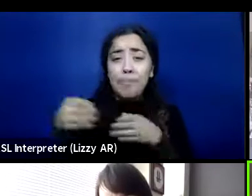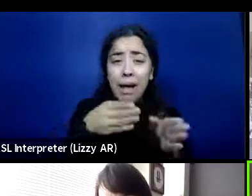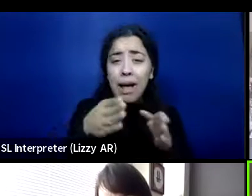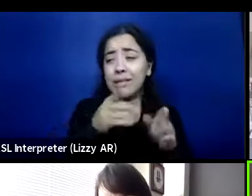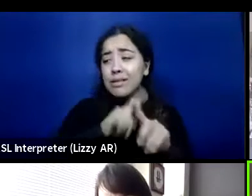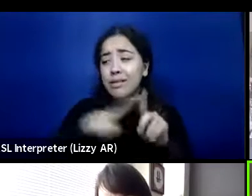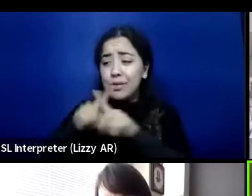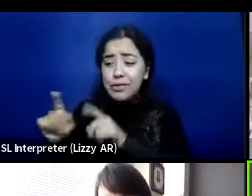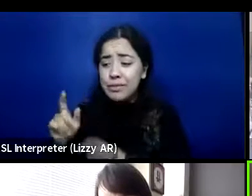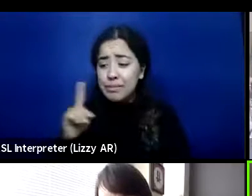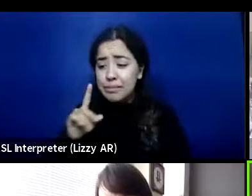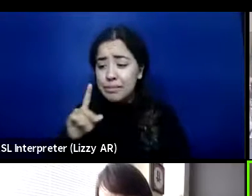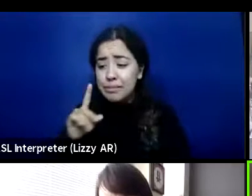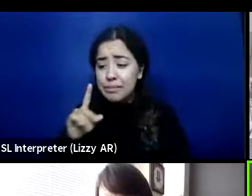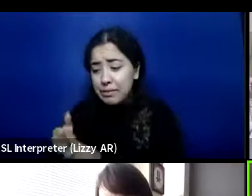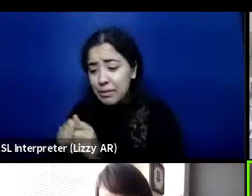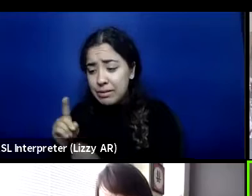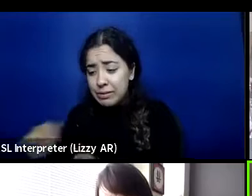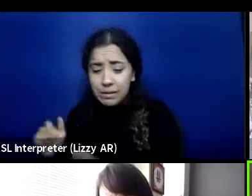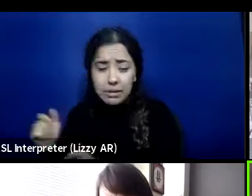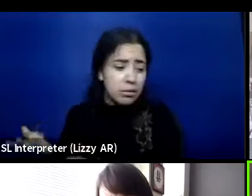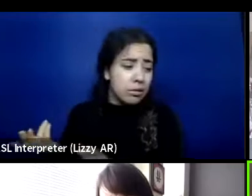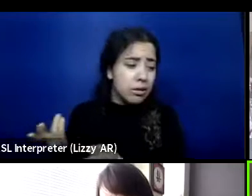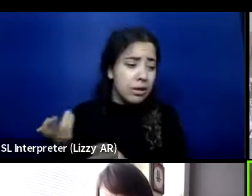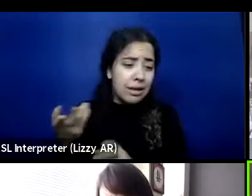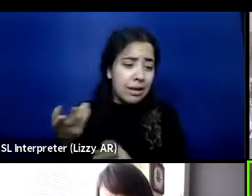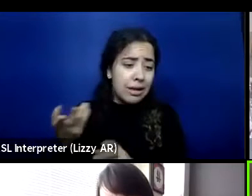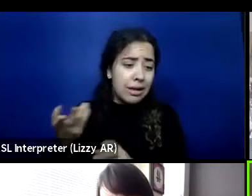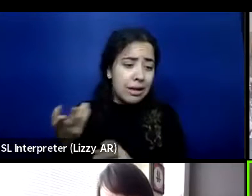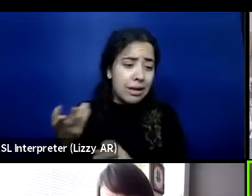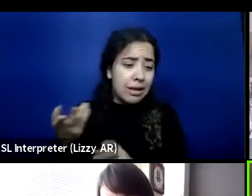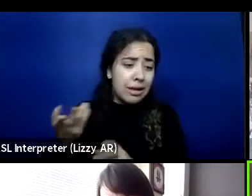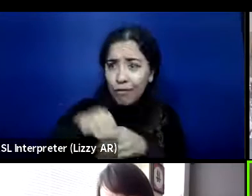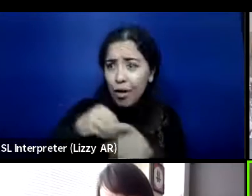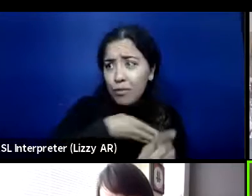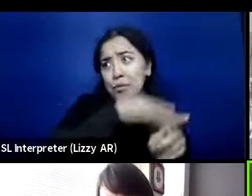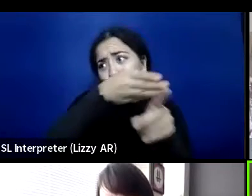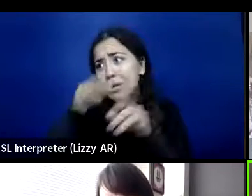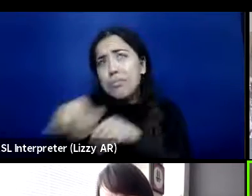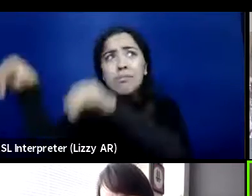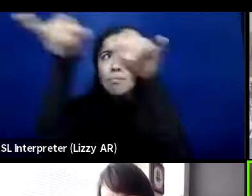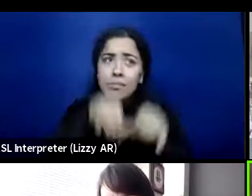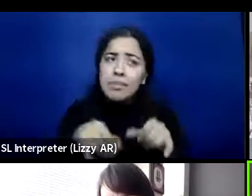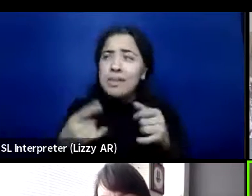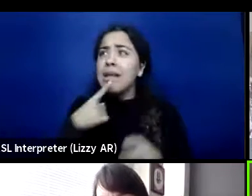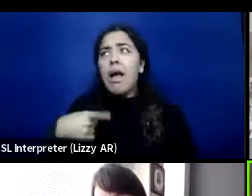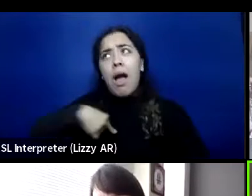"I matter at AT&T." So, making sure, so from the challenge,